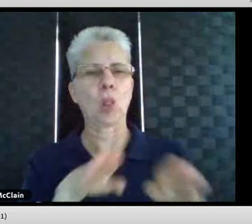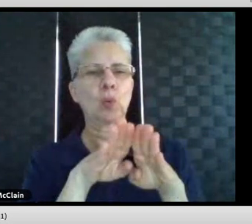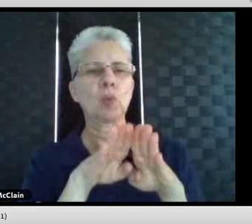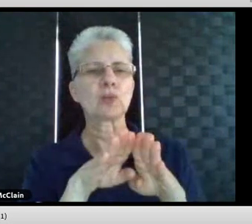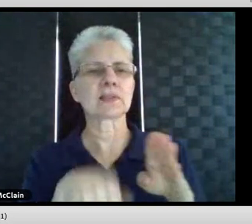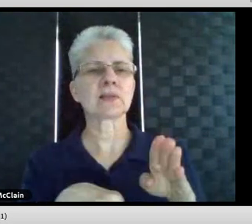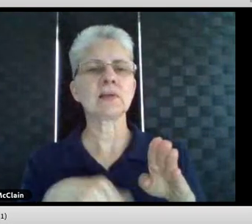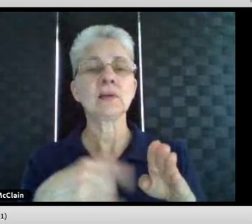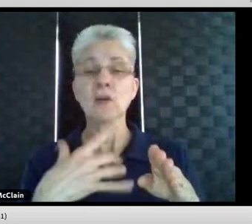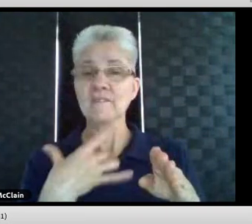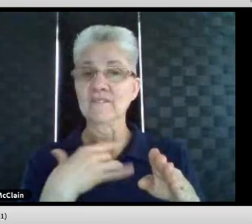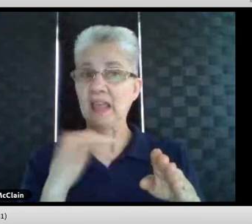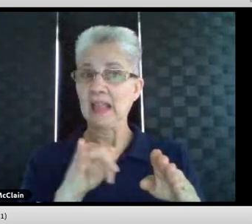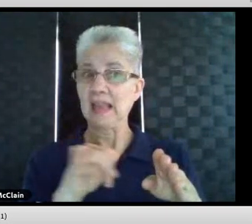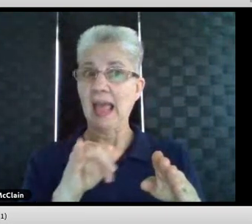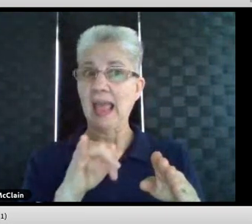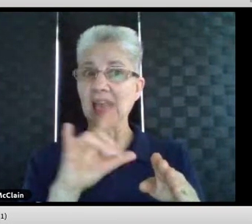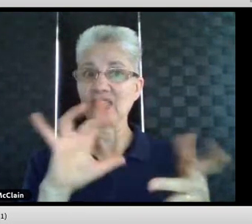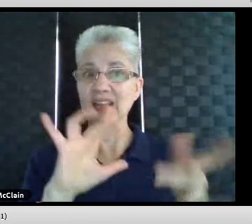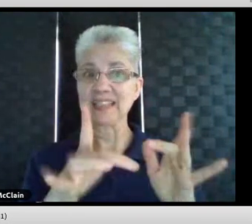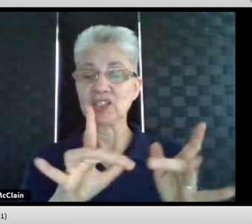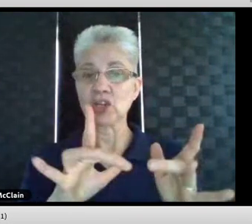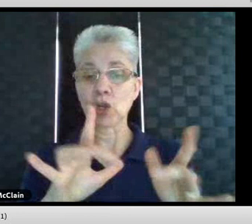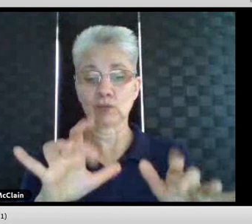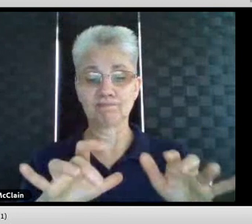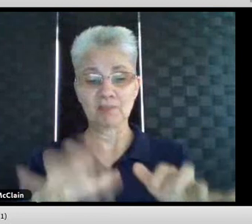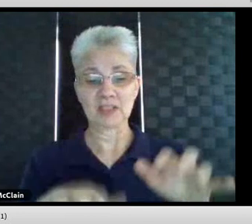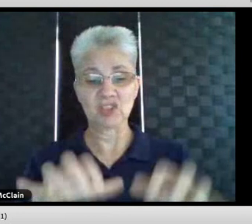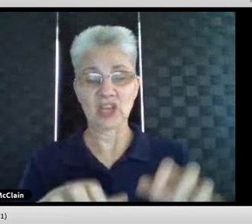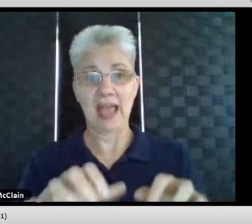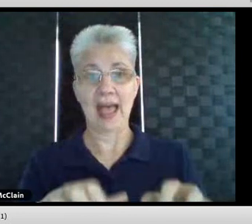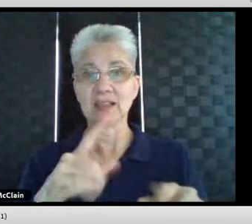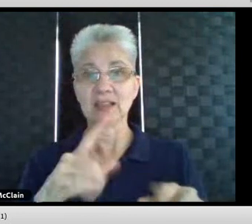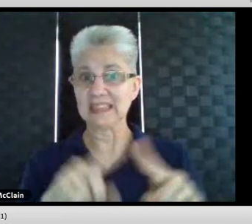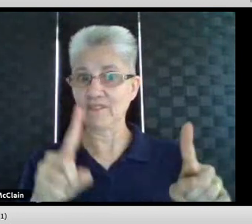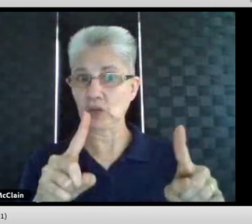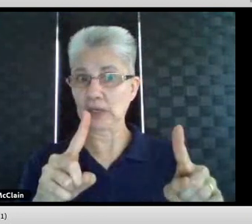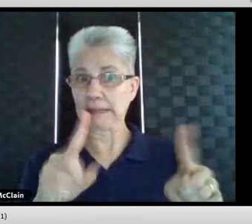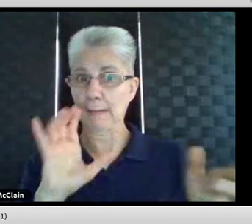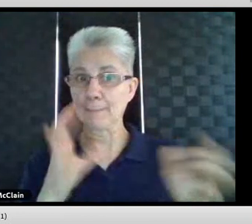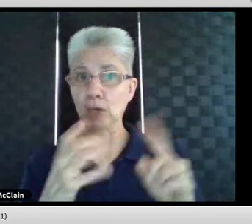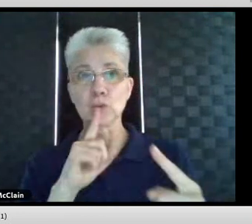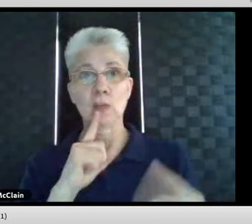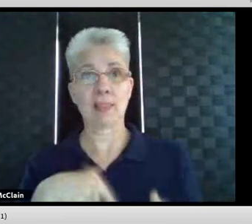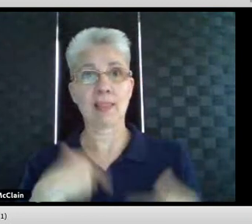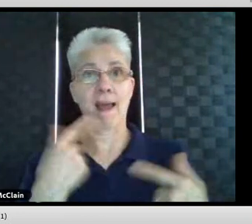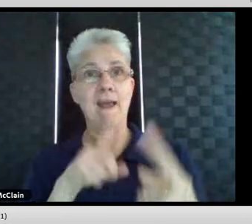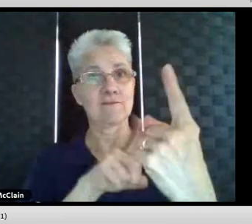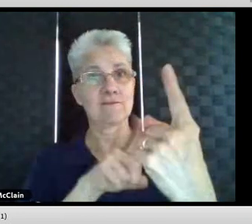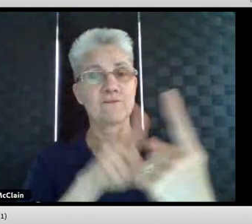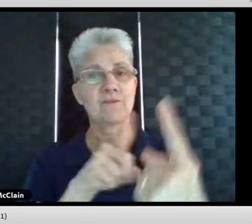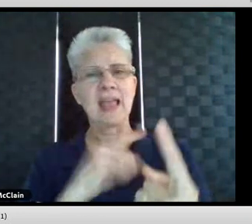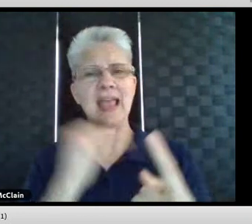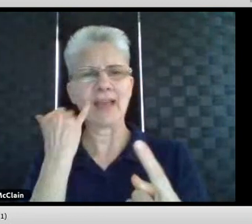did you feel like the digital chat, because that was a chat transcript, is different, and if so, how? And I'll just keep talking because